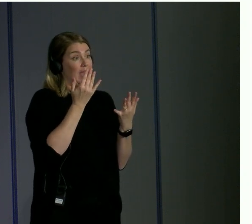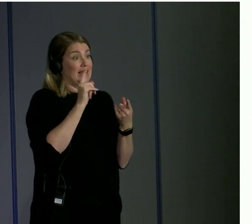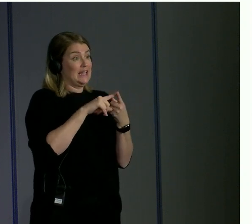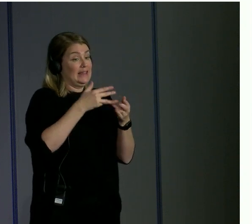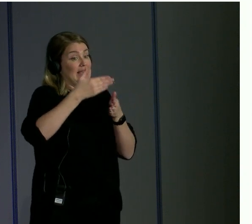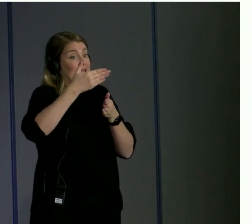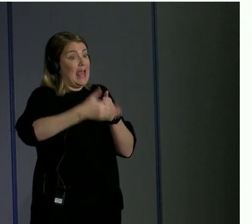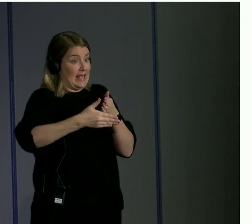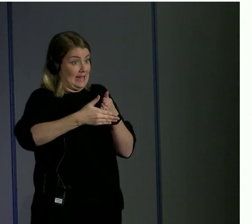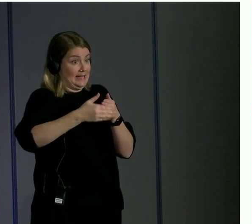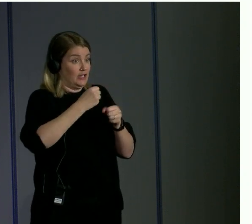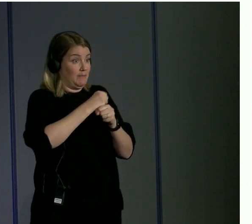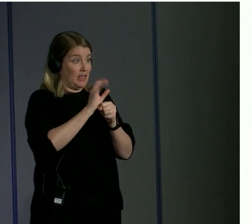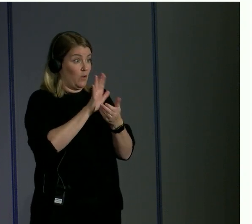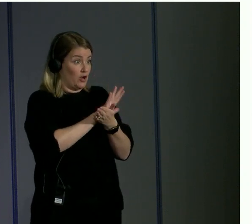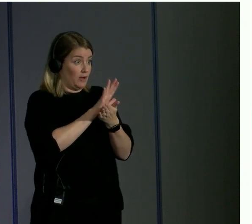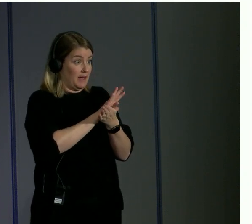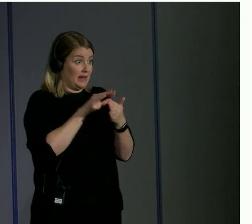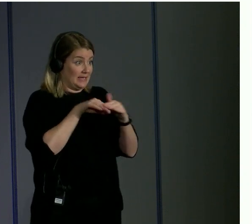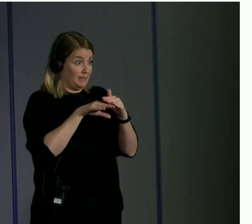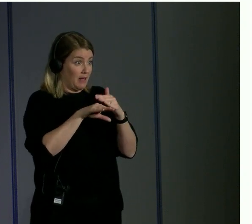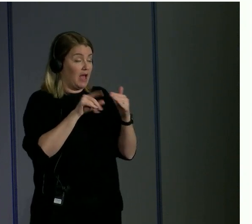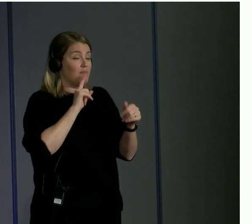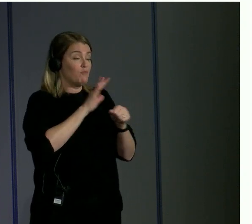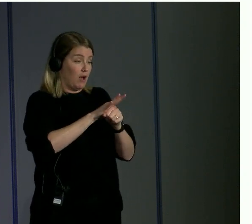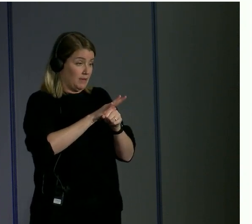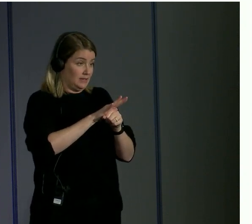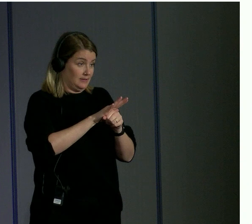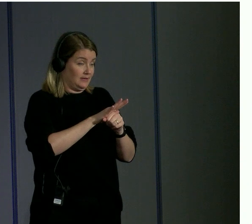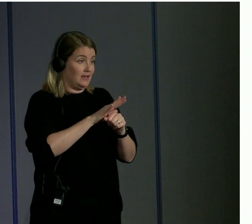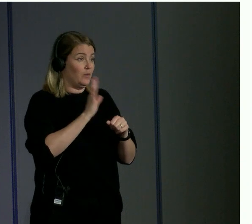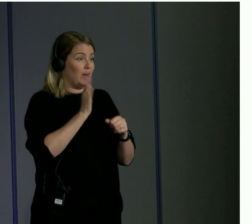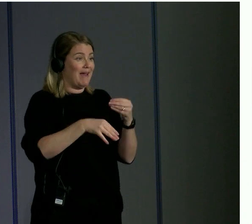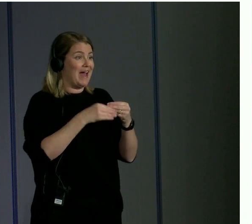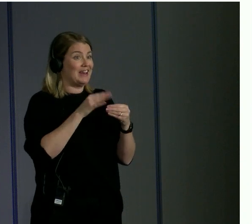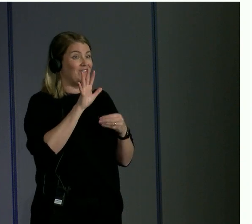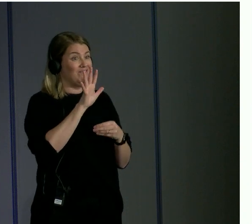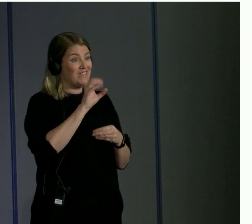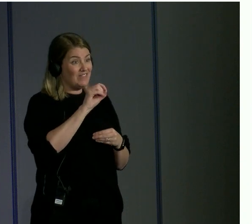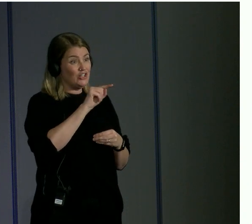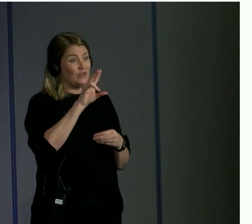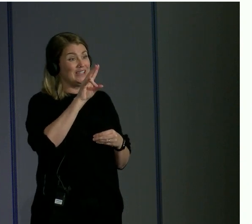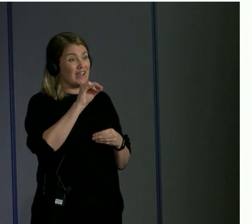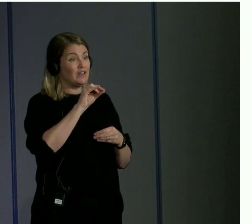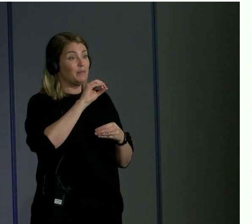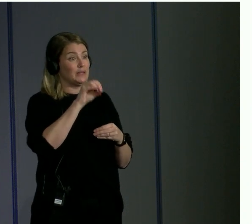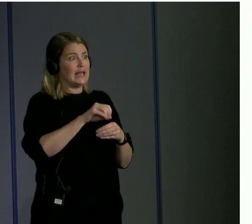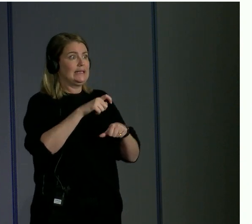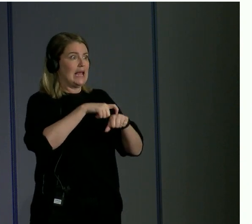accessible, I promise you, it will take -- it will add at least 50% to 70% of time. If your